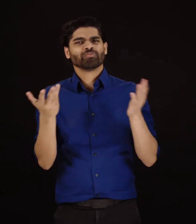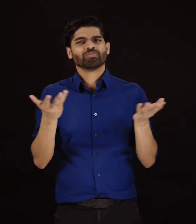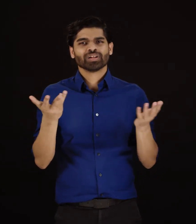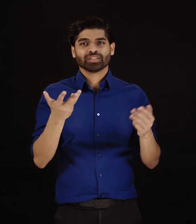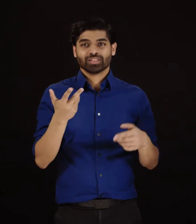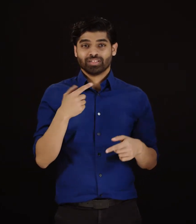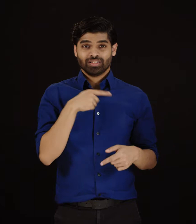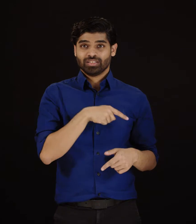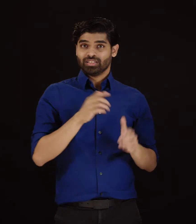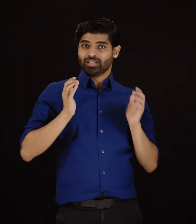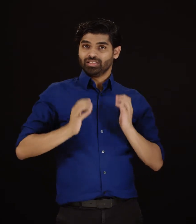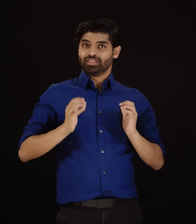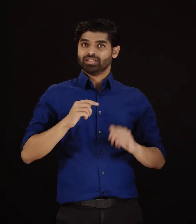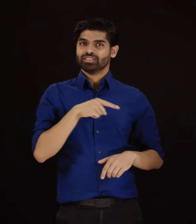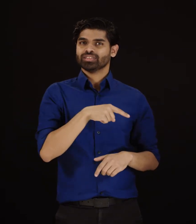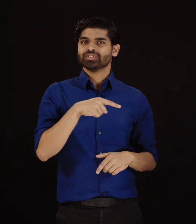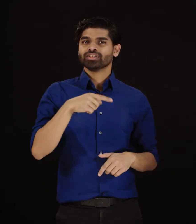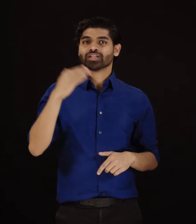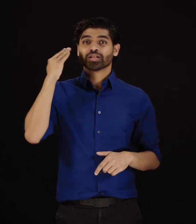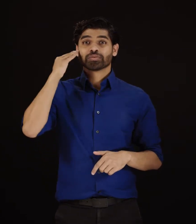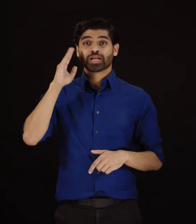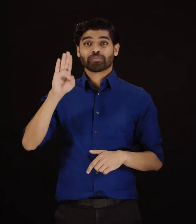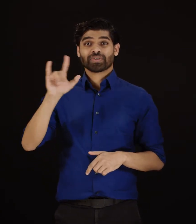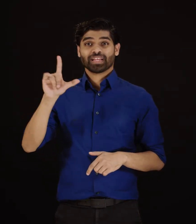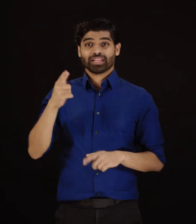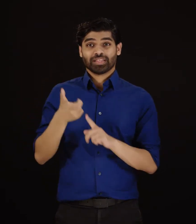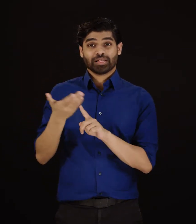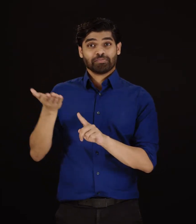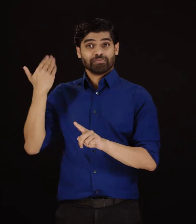paid by the due date listed on the bill.